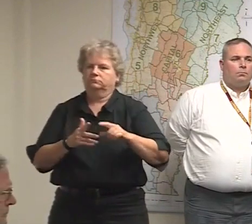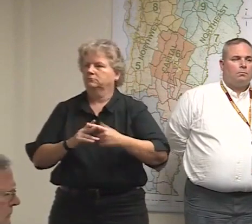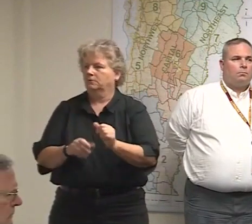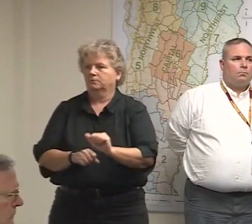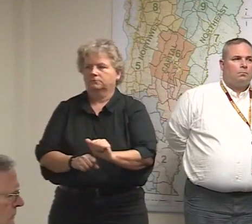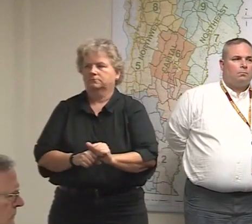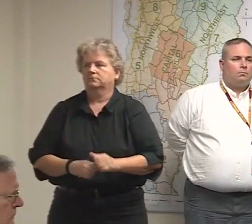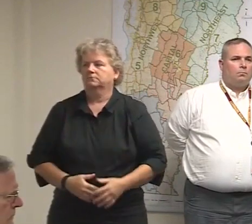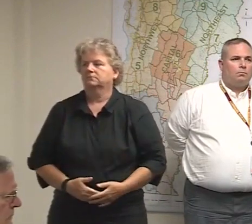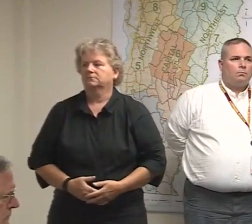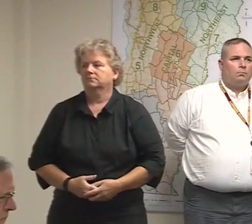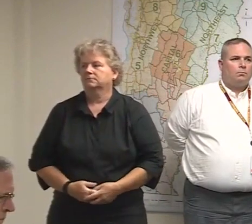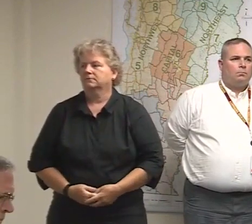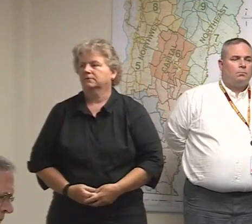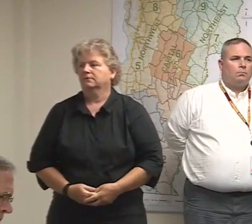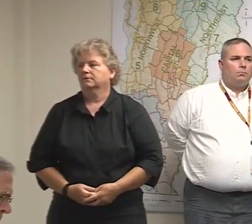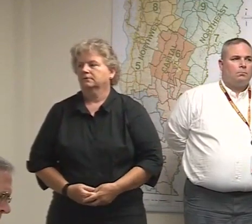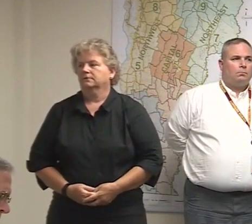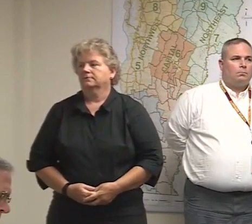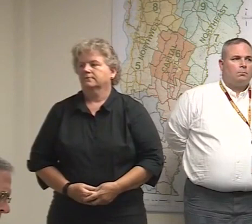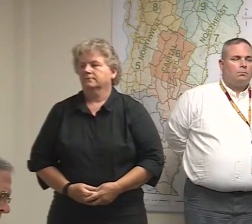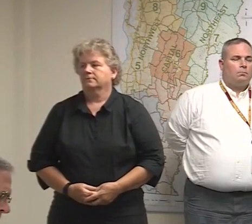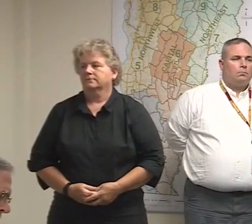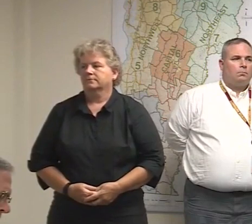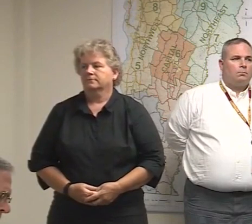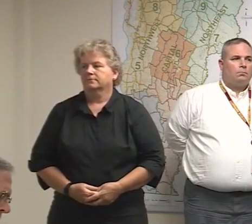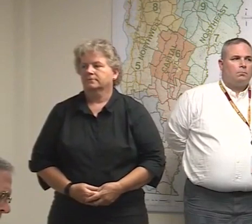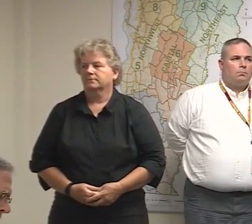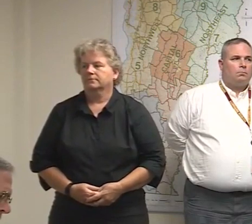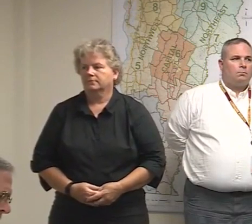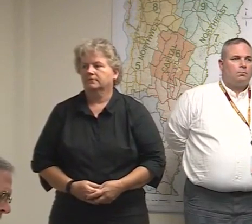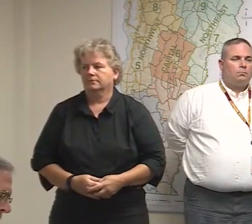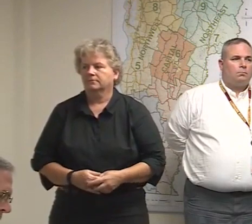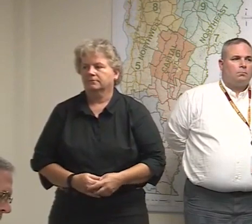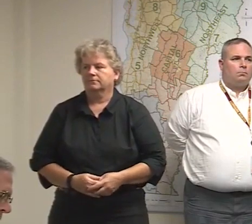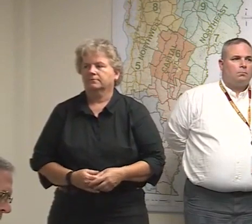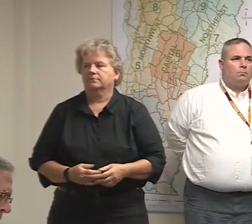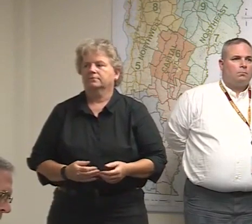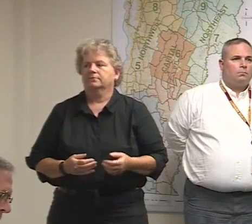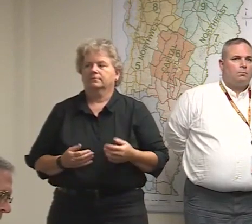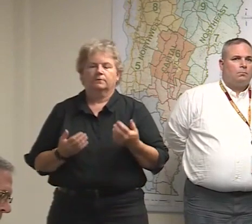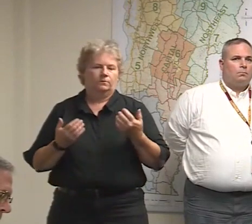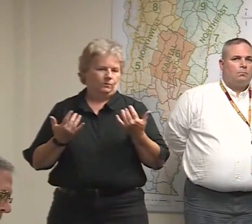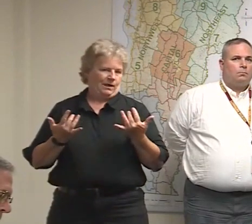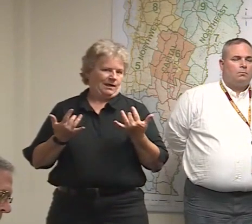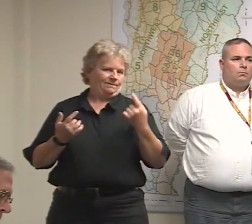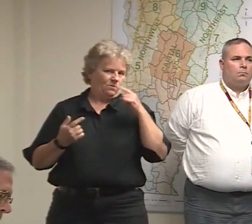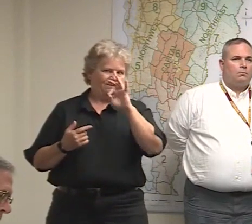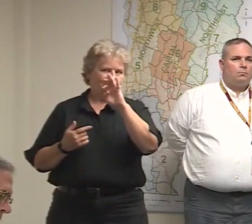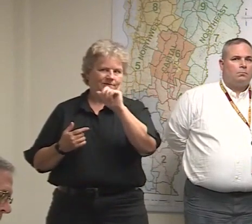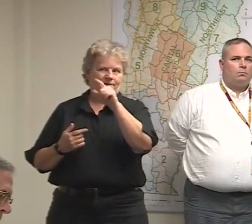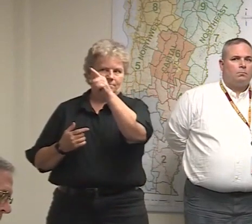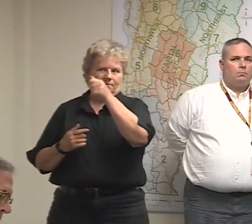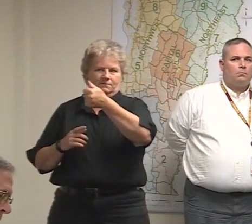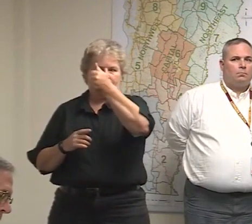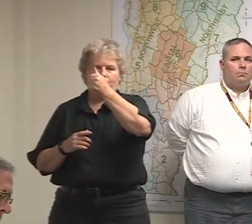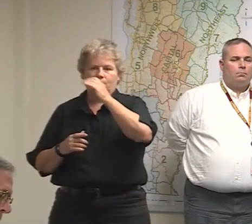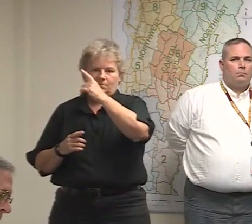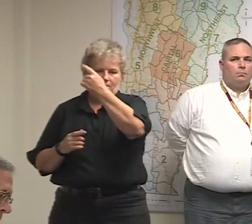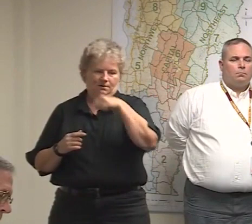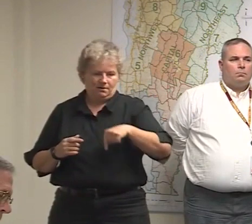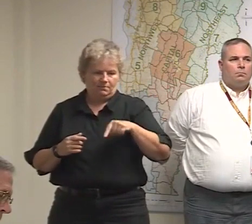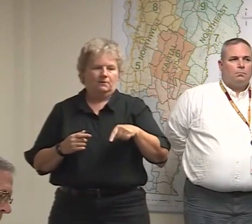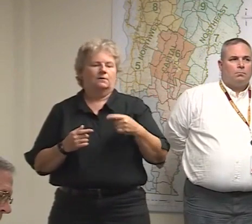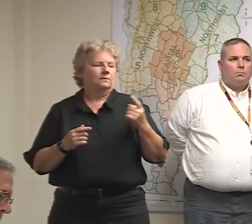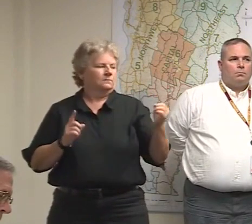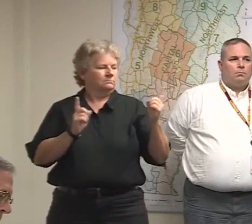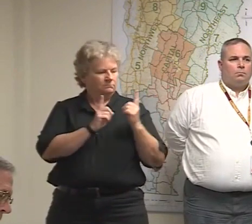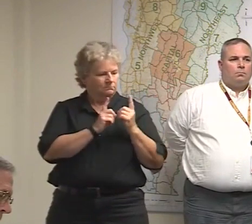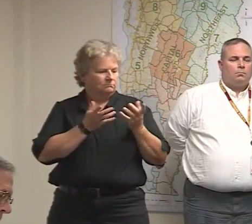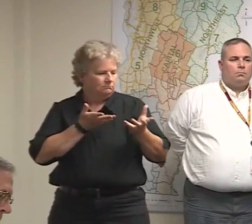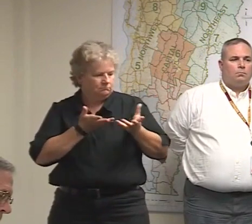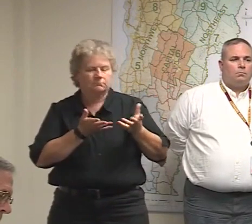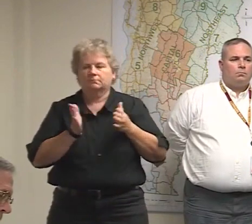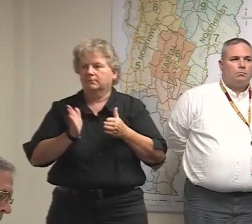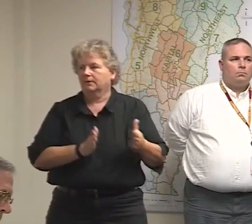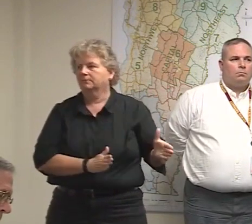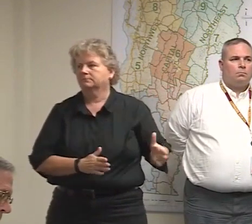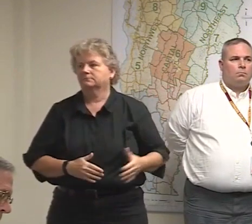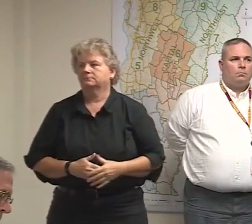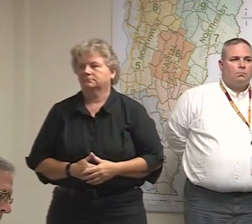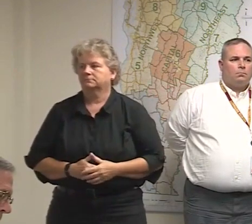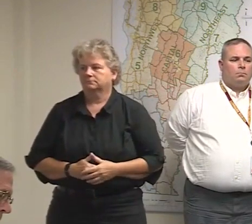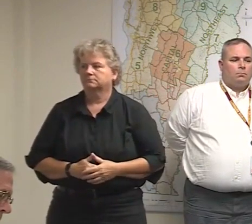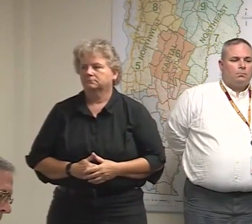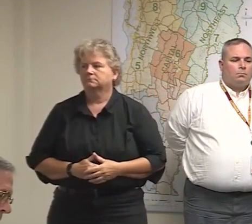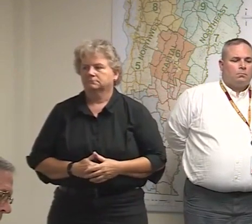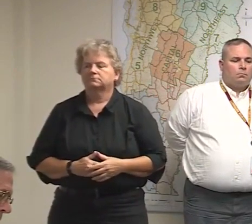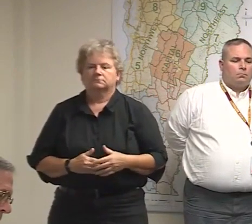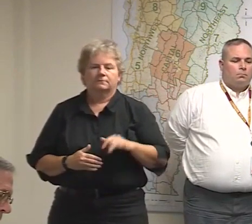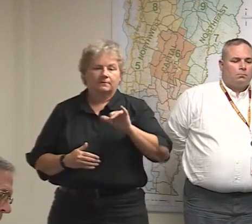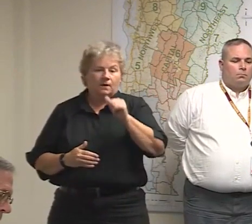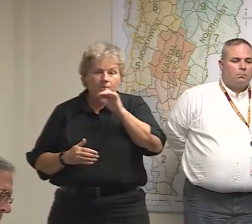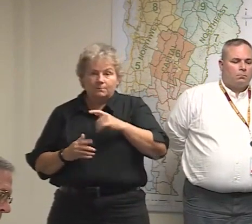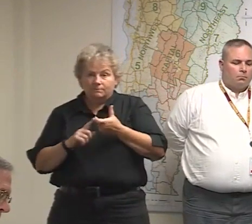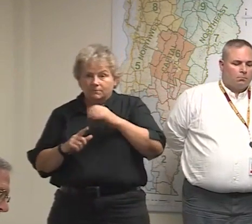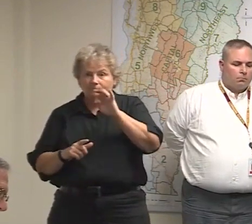AND THAT’S WHY, AS I SAID BEFORE, IT WAS SO IMPORTANT FOR THE ADMINISTRATOR TO COME AT THE REQUEST OF THE PRESIDENT TO MAKE SURE SHE SAW FOR HERSELF THE DAMAGE THAT WE WE HAD.